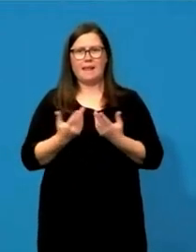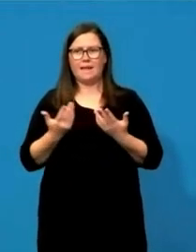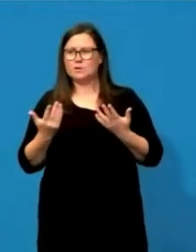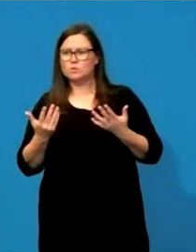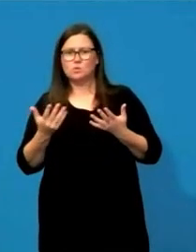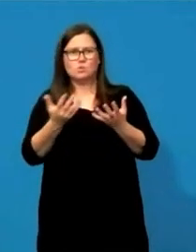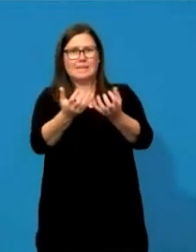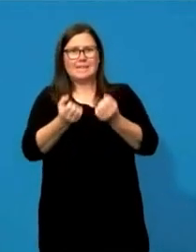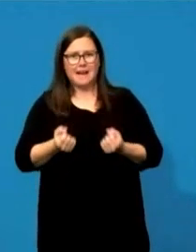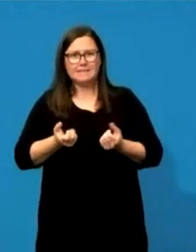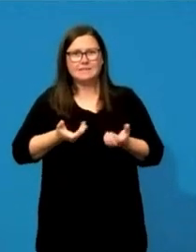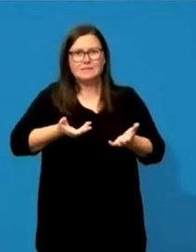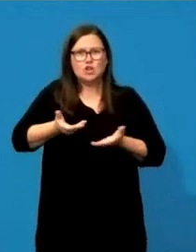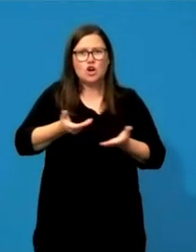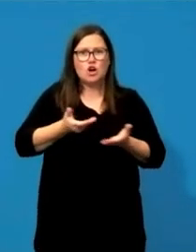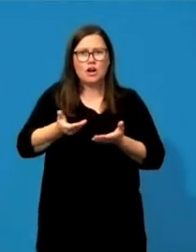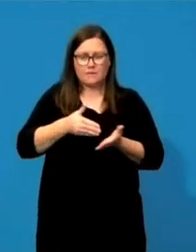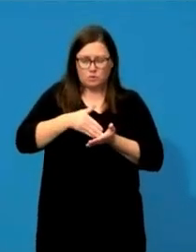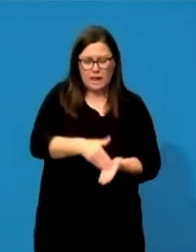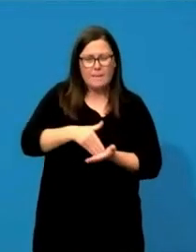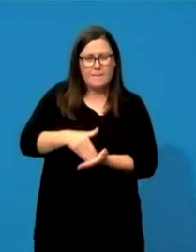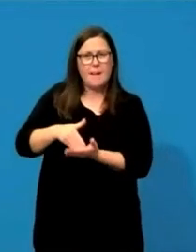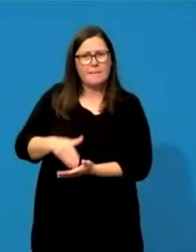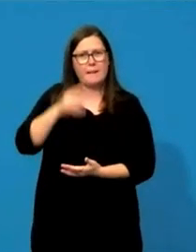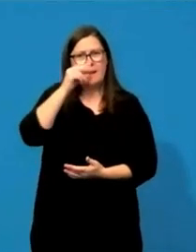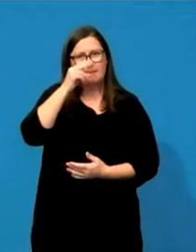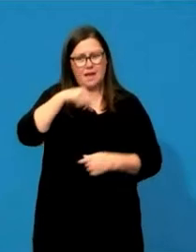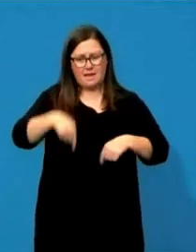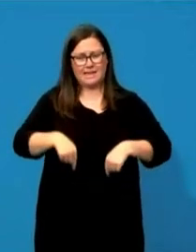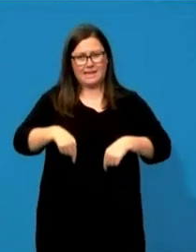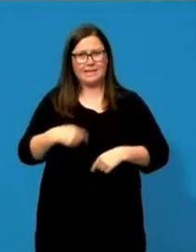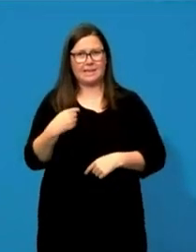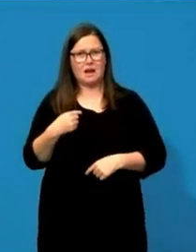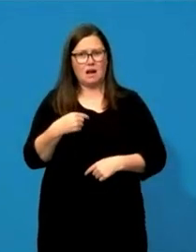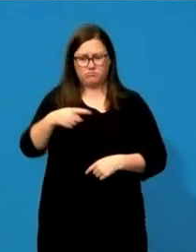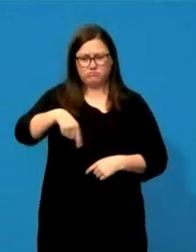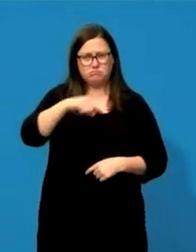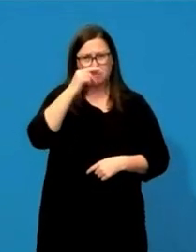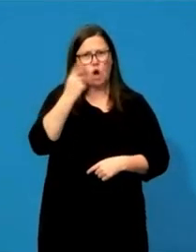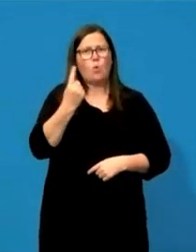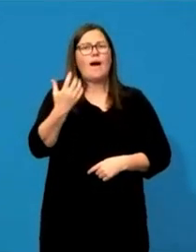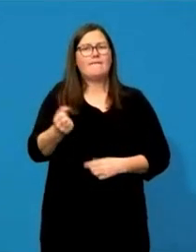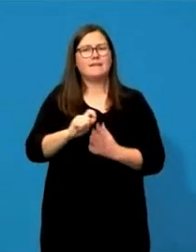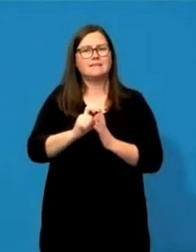help our young people in this town who has a disability. plan? SELENA: I don't think so.